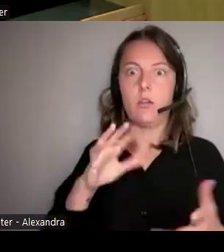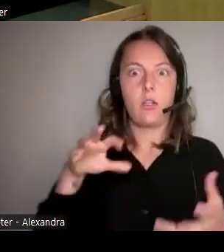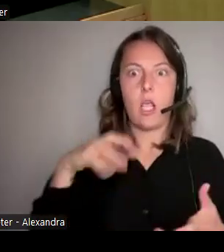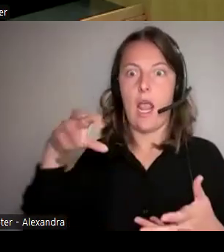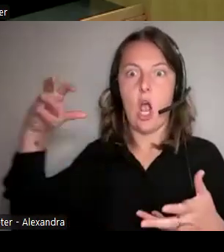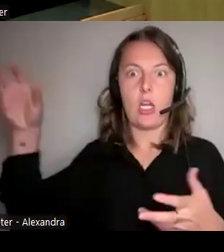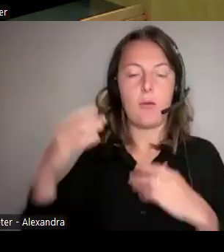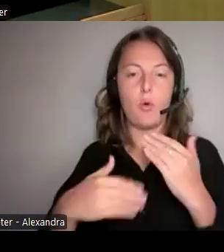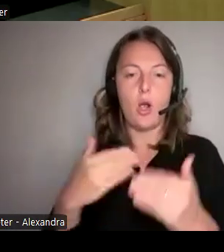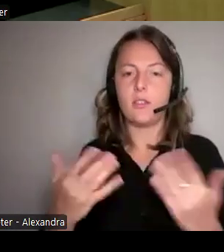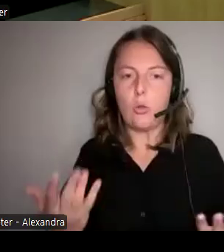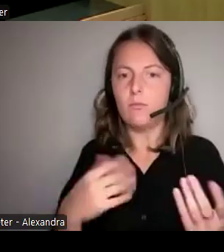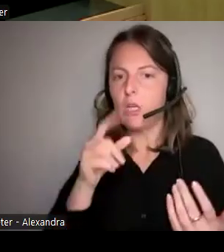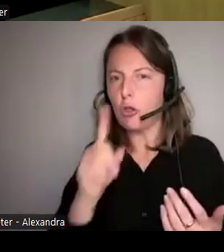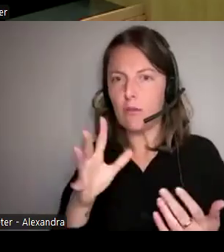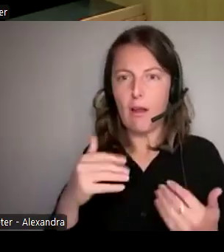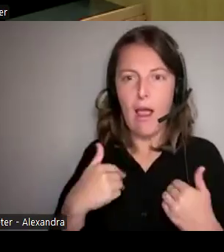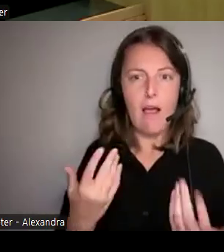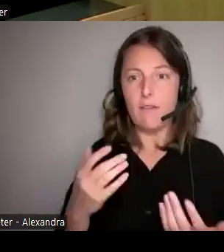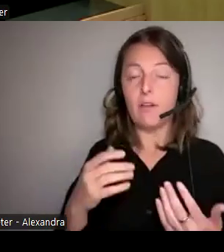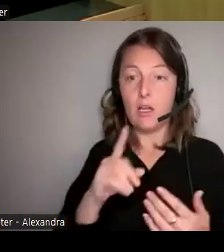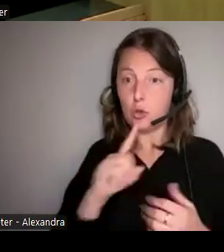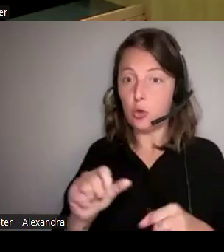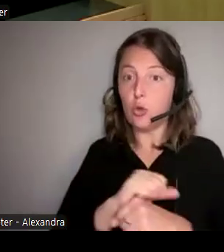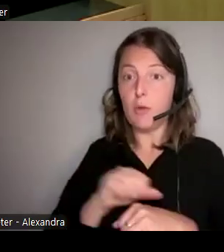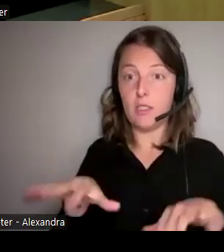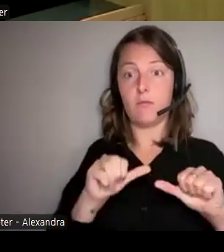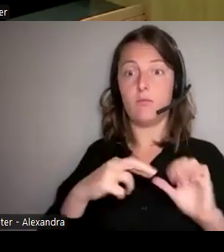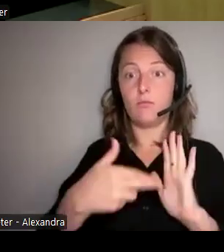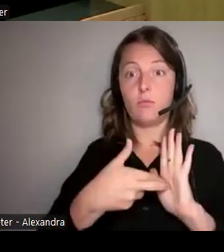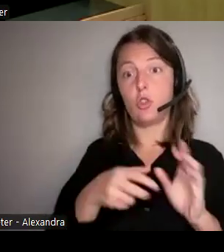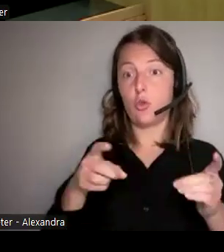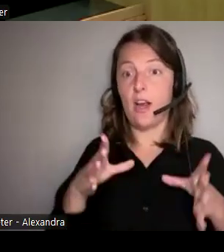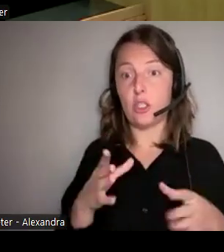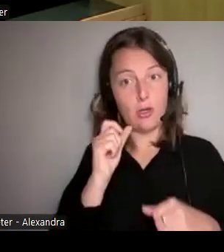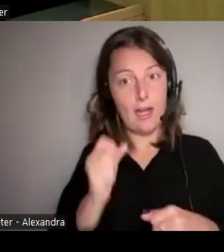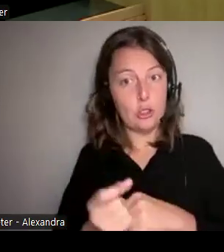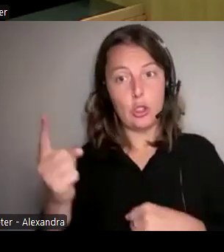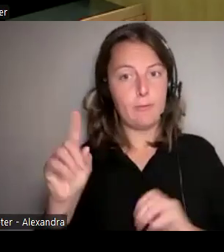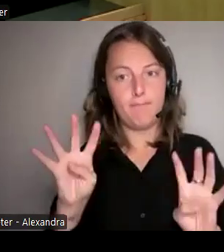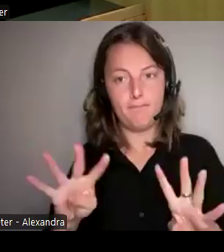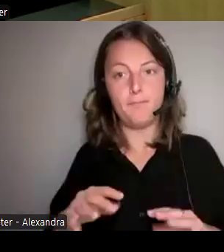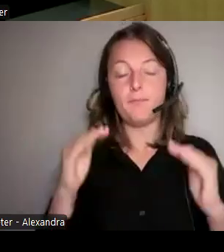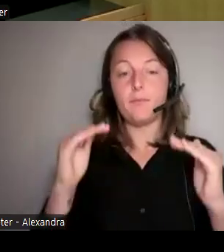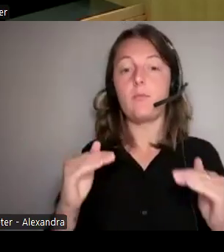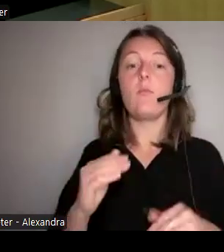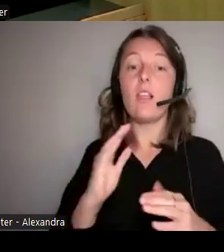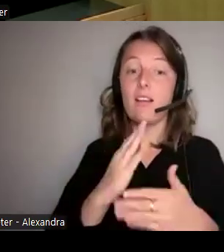an acting director for the next year. Um, some of the plans that my division put into action will go